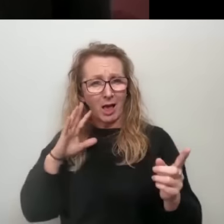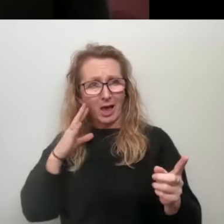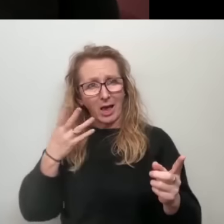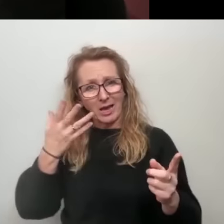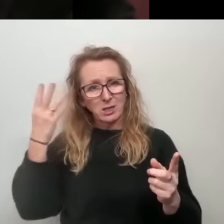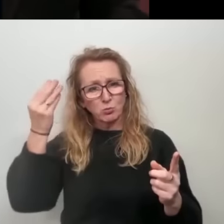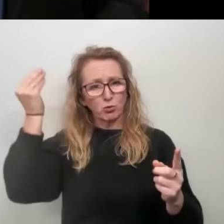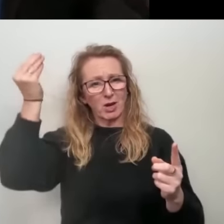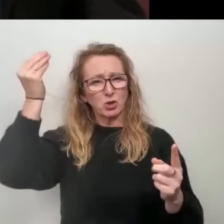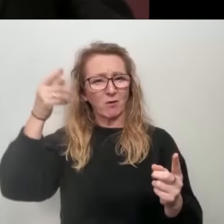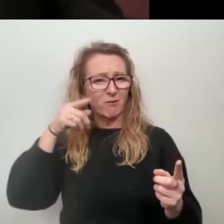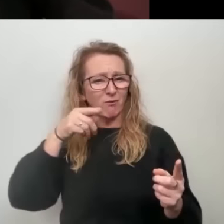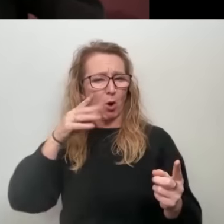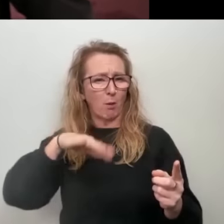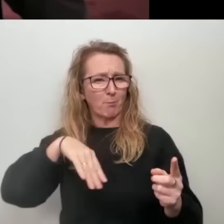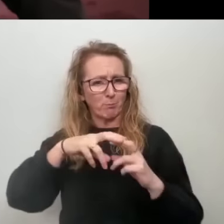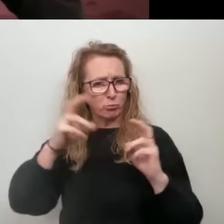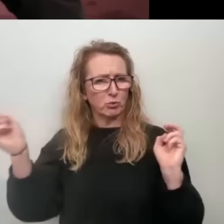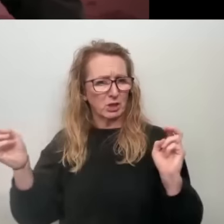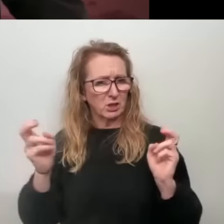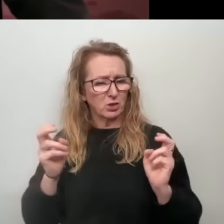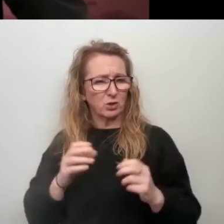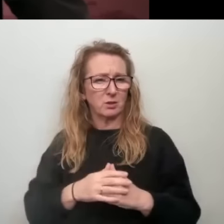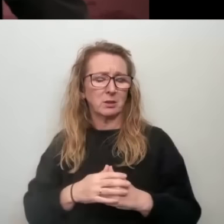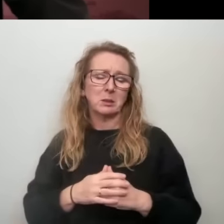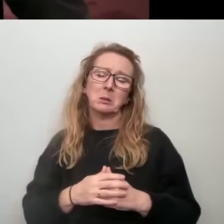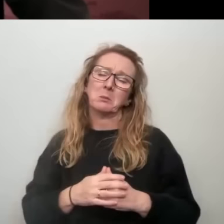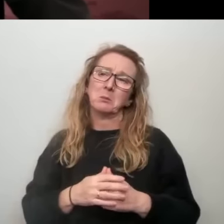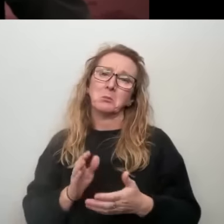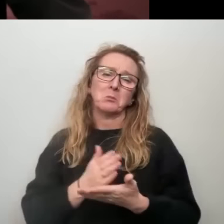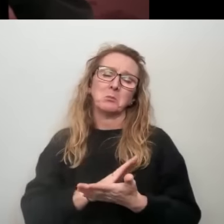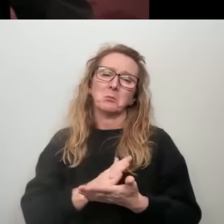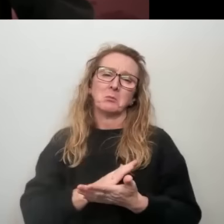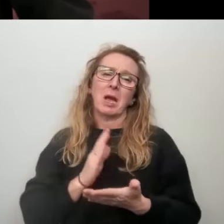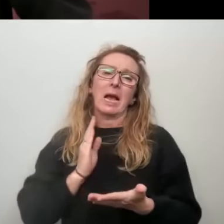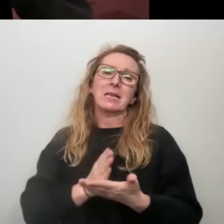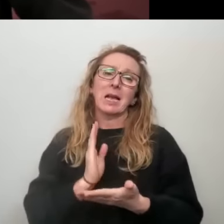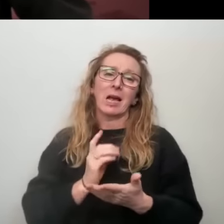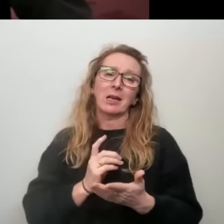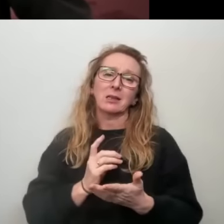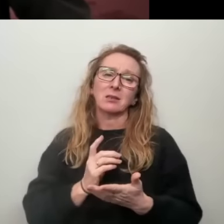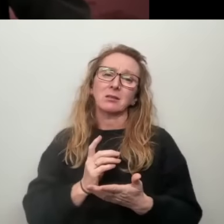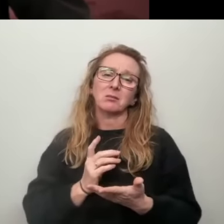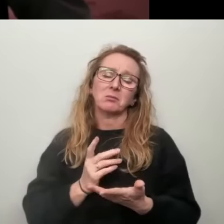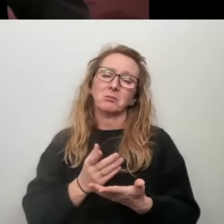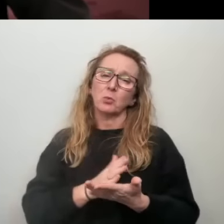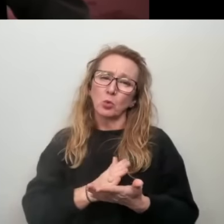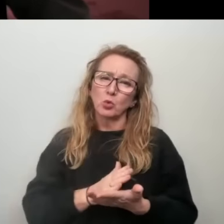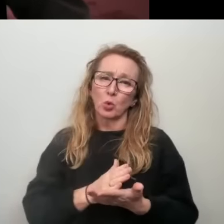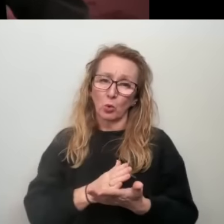I couldn't give exact references, but yeah, that, you know, definitely, of course Thomas Telford was very active,